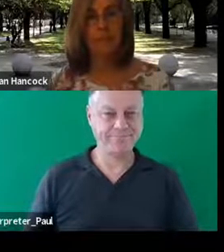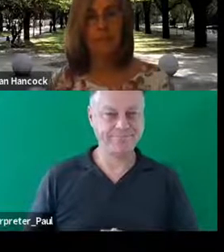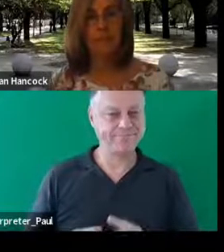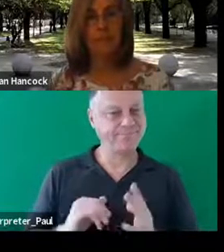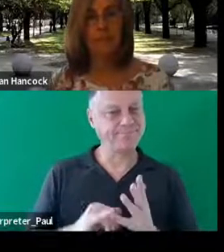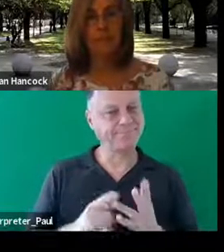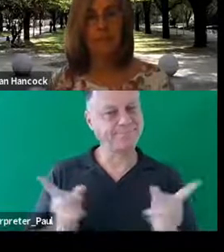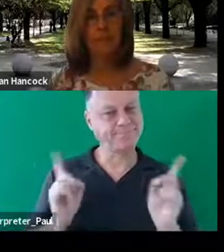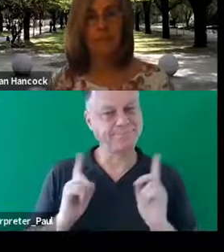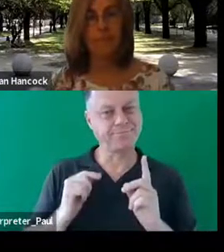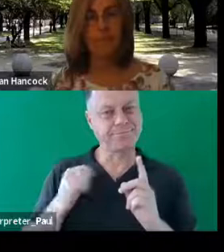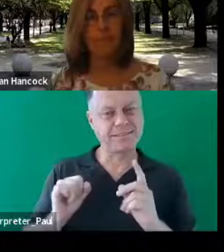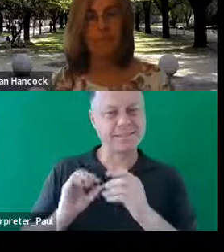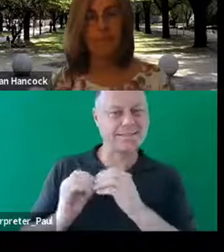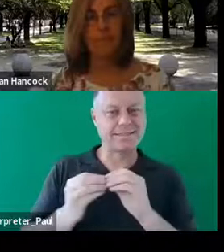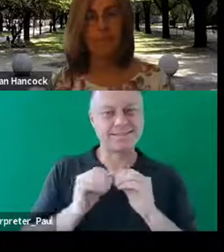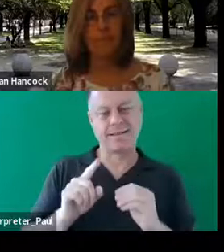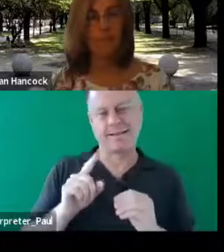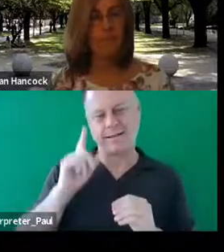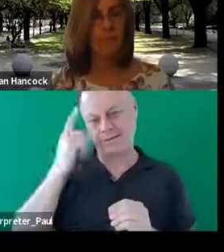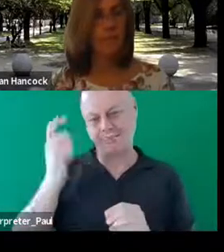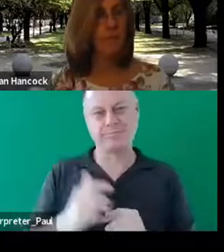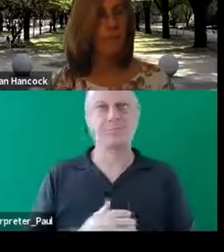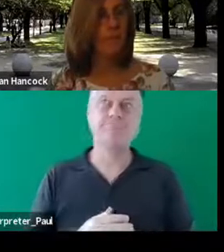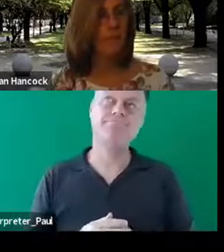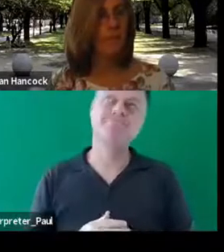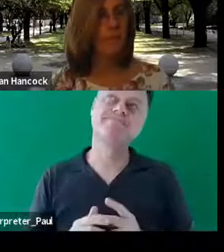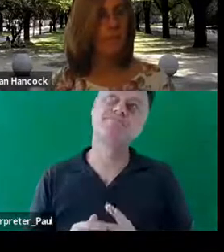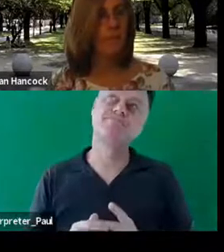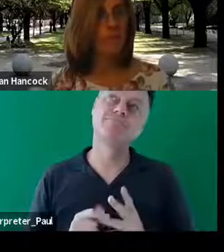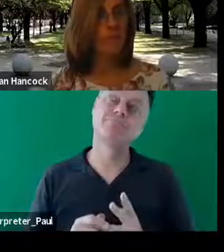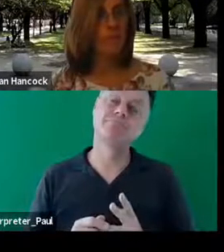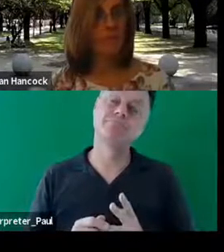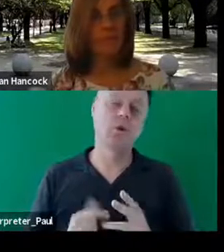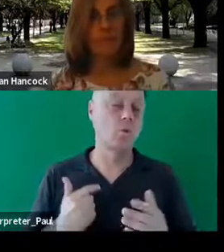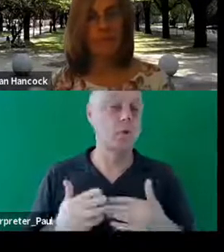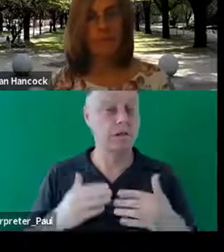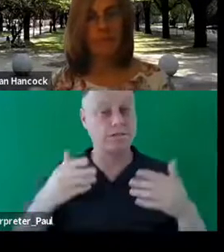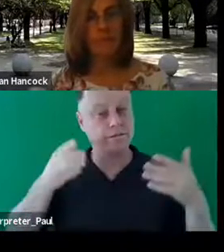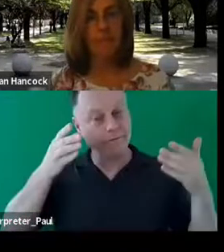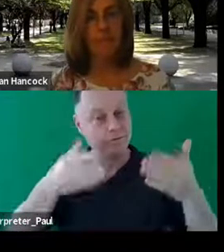in the process of developing that. We’ve done a focus group with some of our students